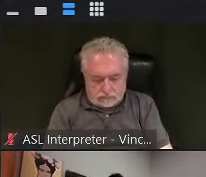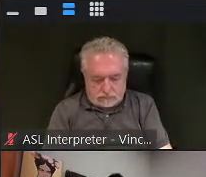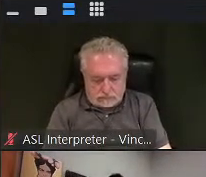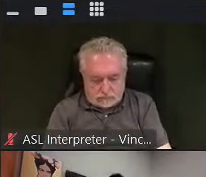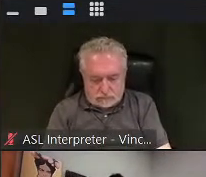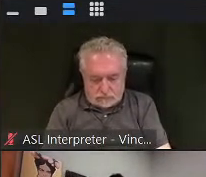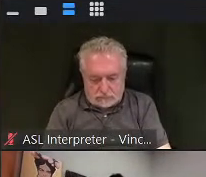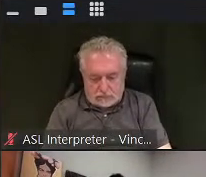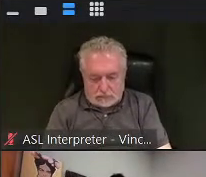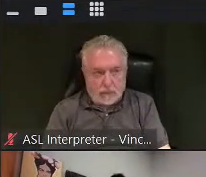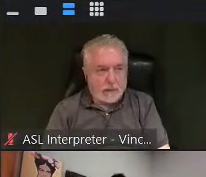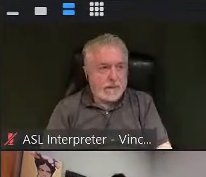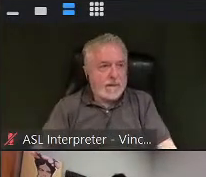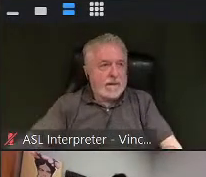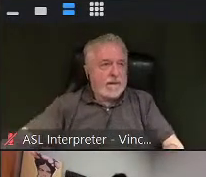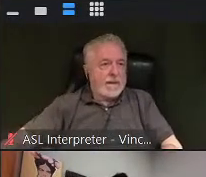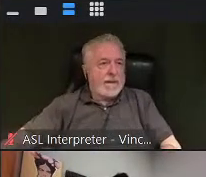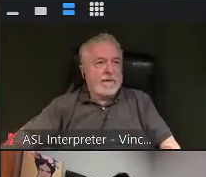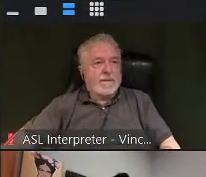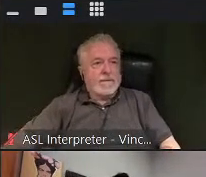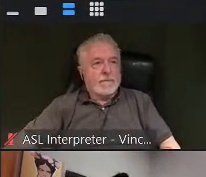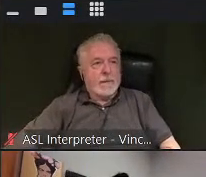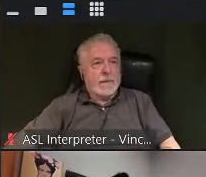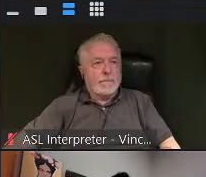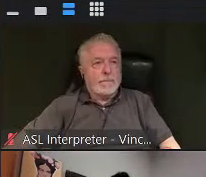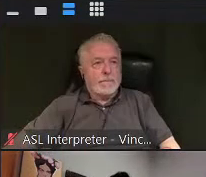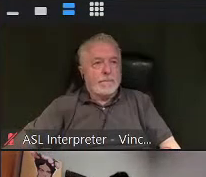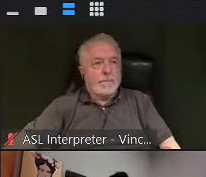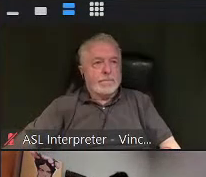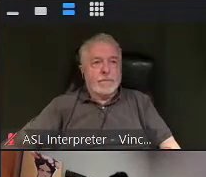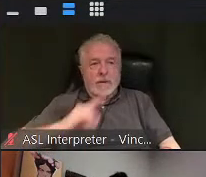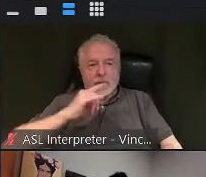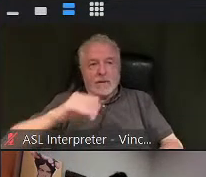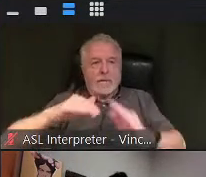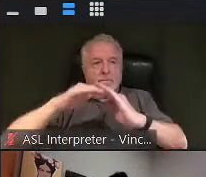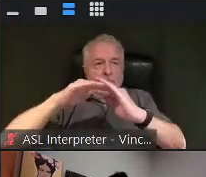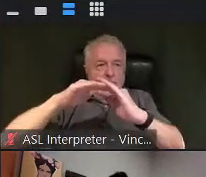The kids are below.